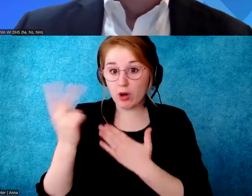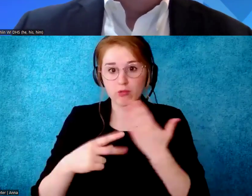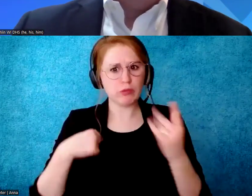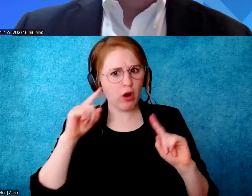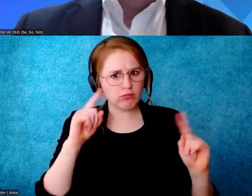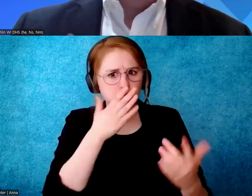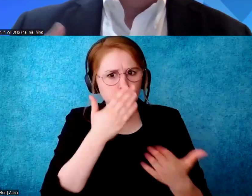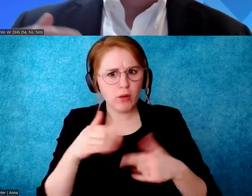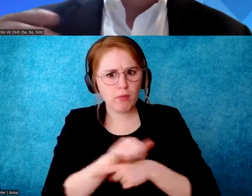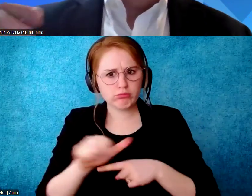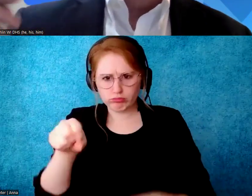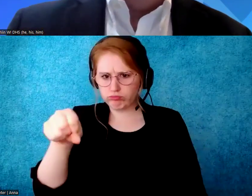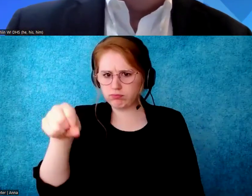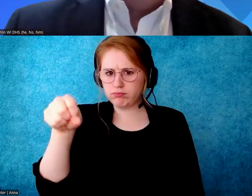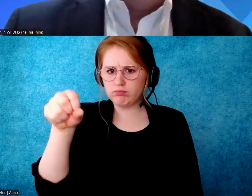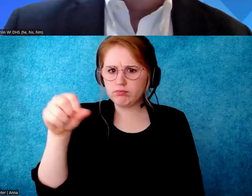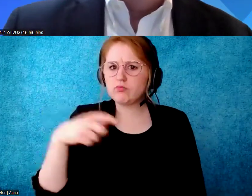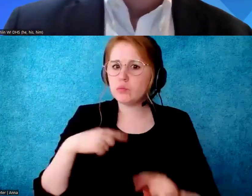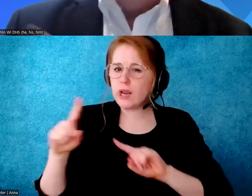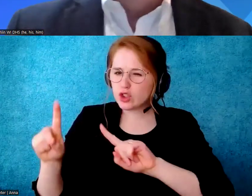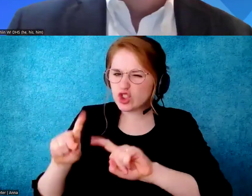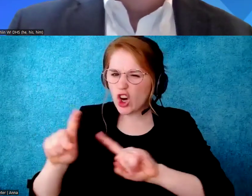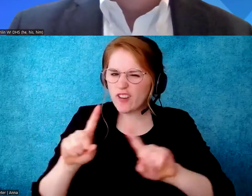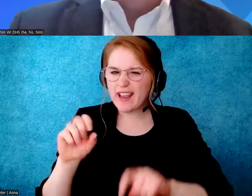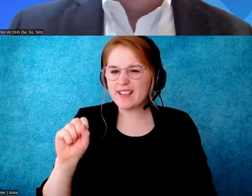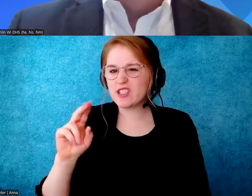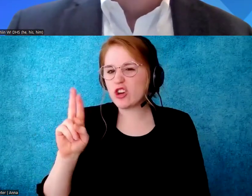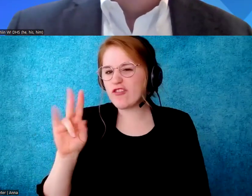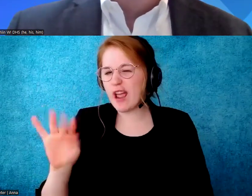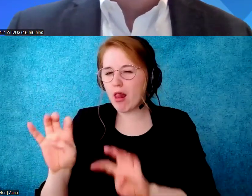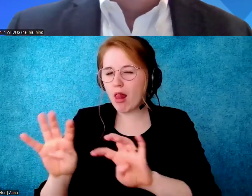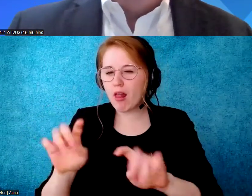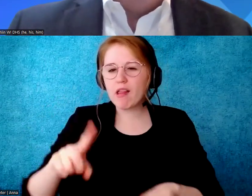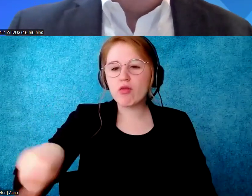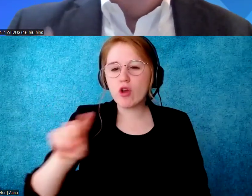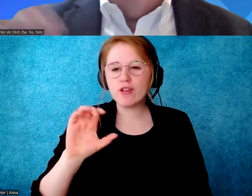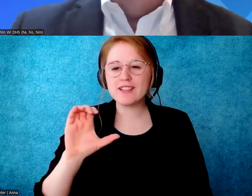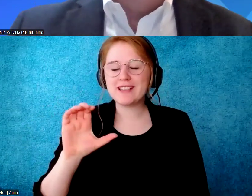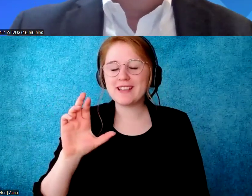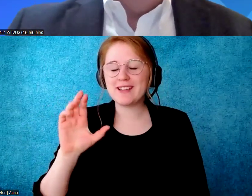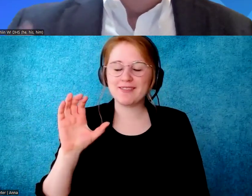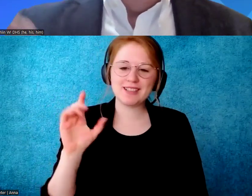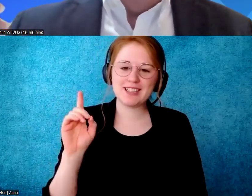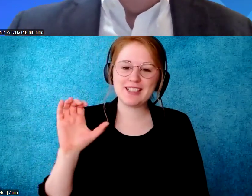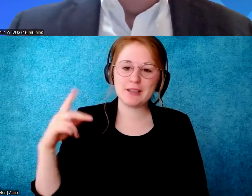where we survey our CDCPs as they come out of the training and all of them are